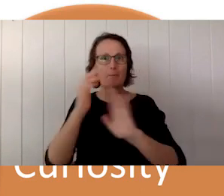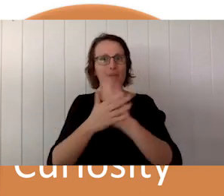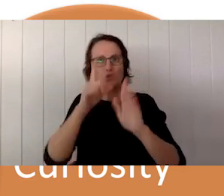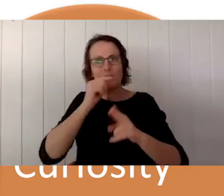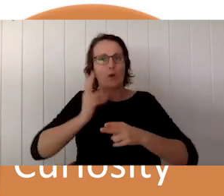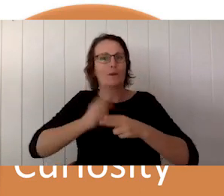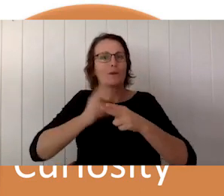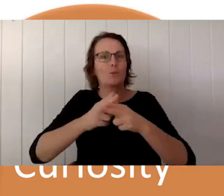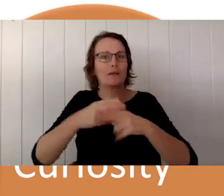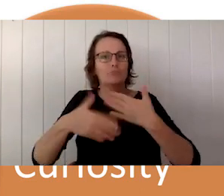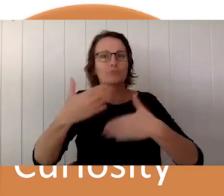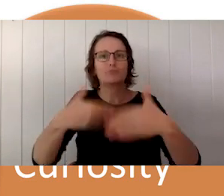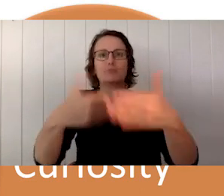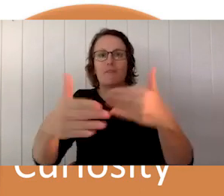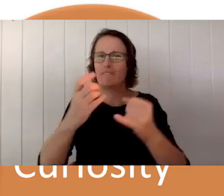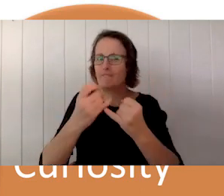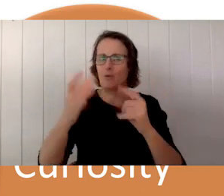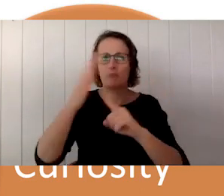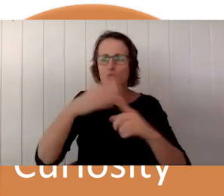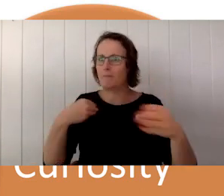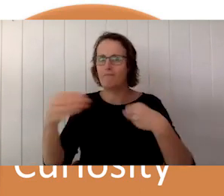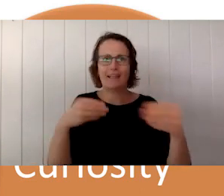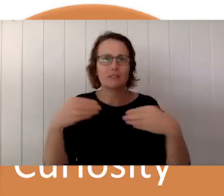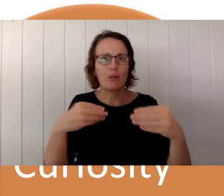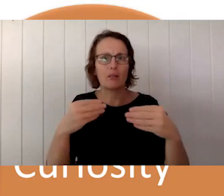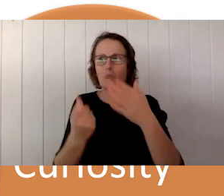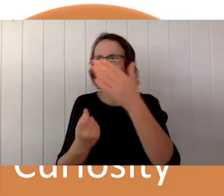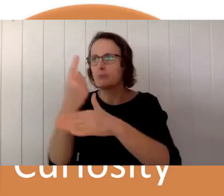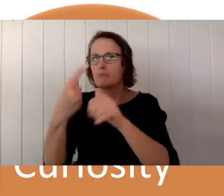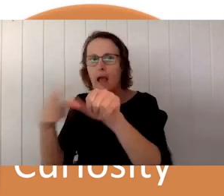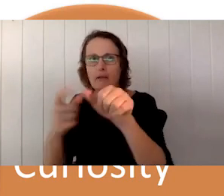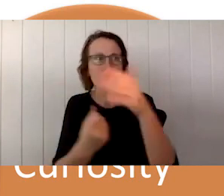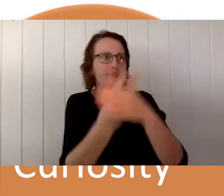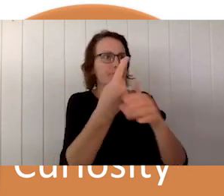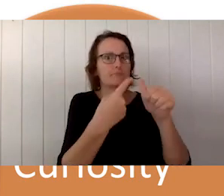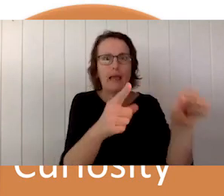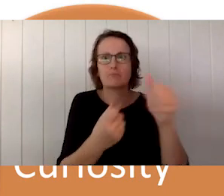important. Being responsive to the needs that are changing so rapidly,